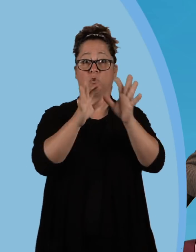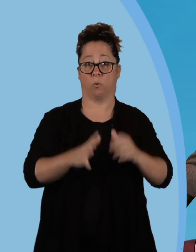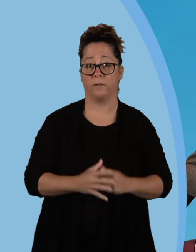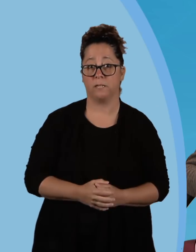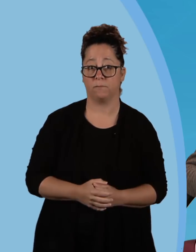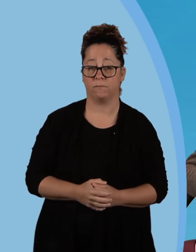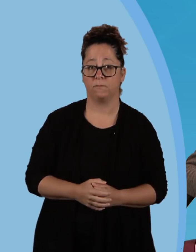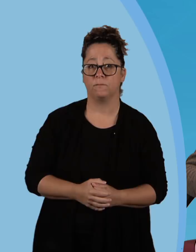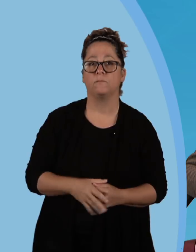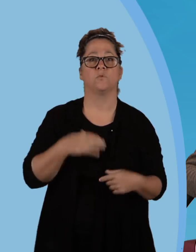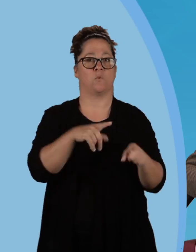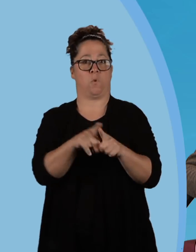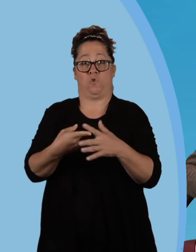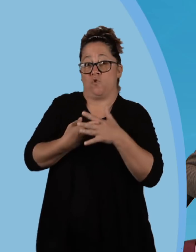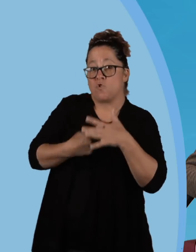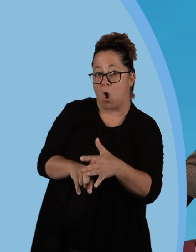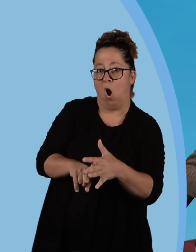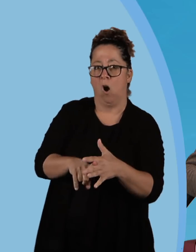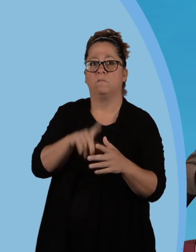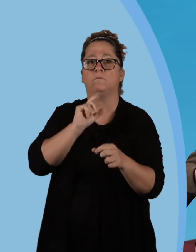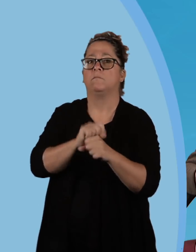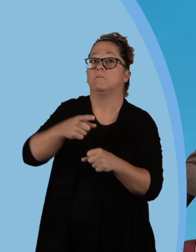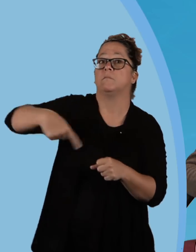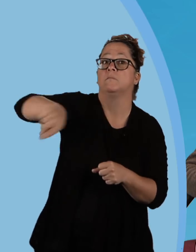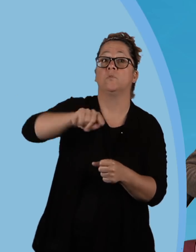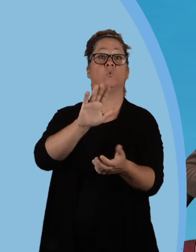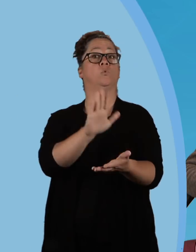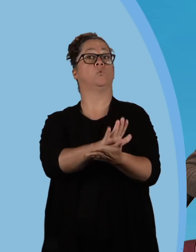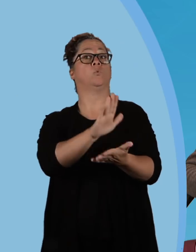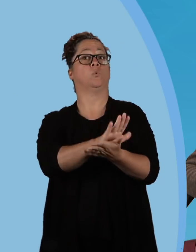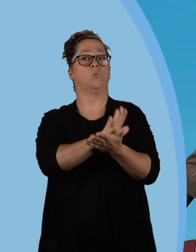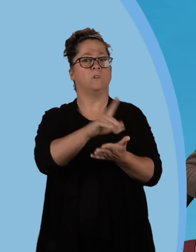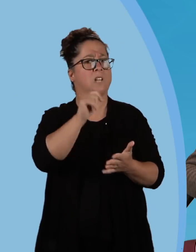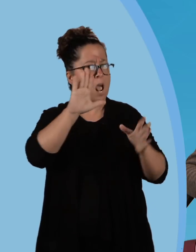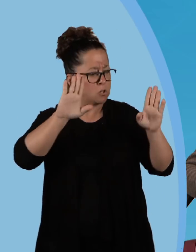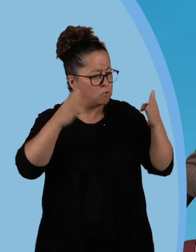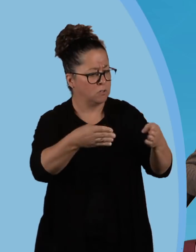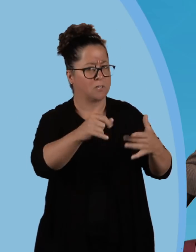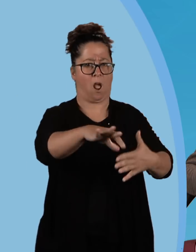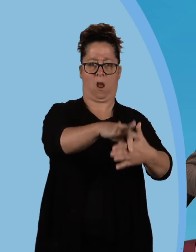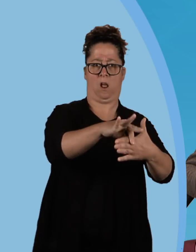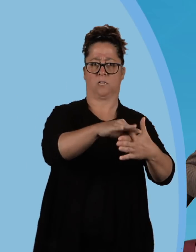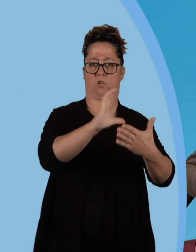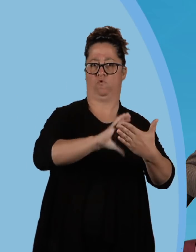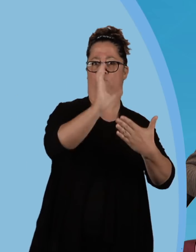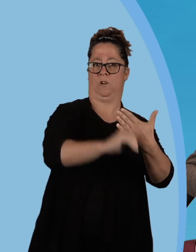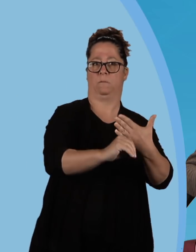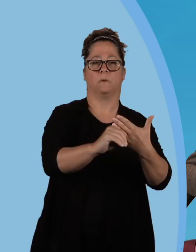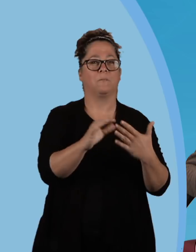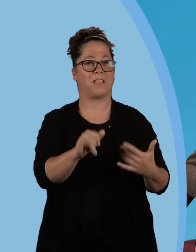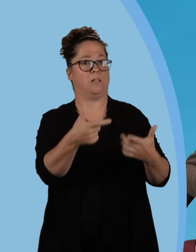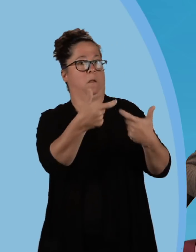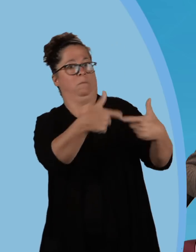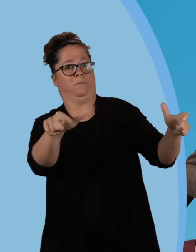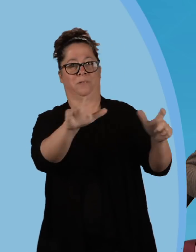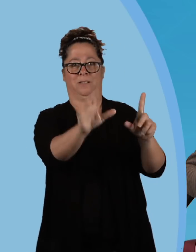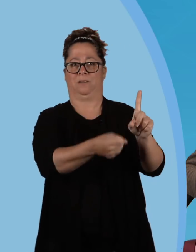about educational interpreting. I always like to start with the fact that schools are not just about content curriculum.